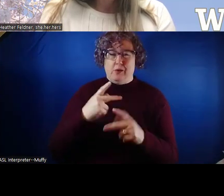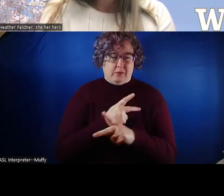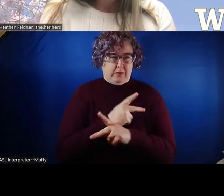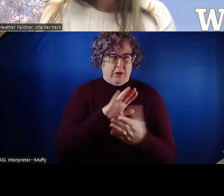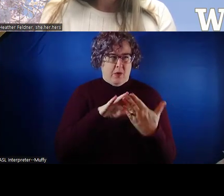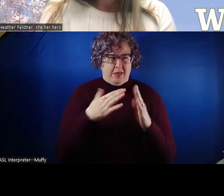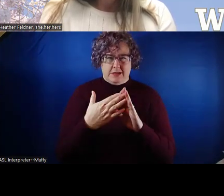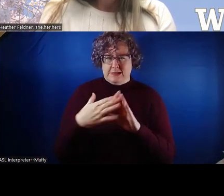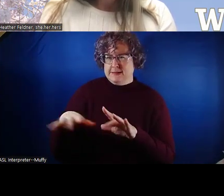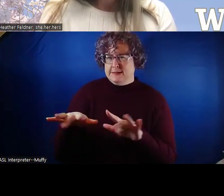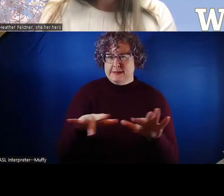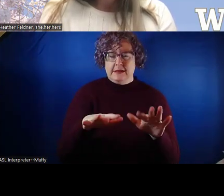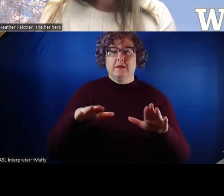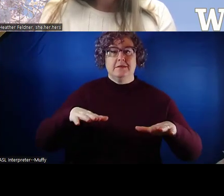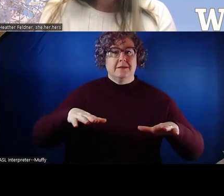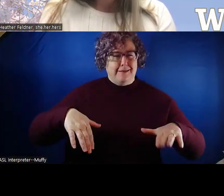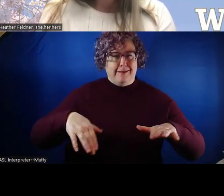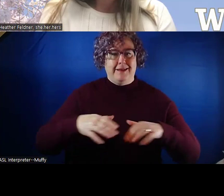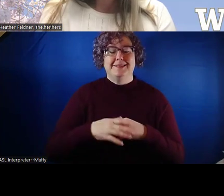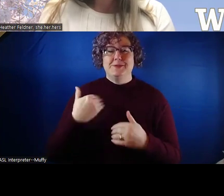So I went with a companion.